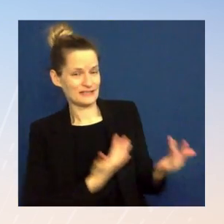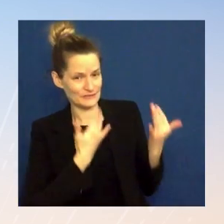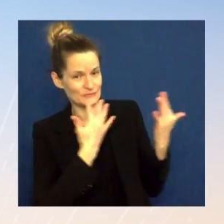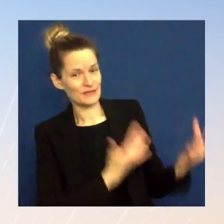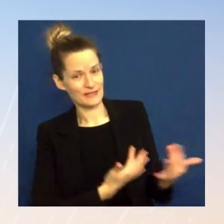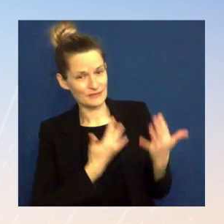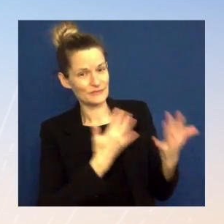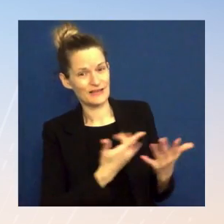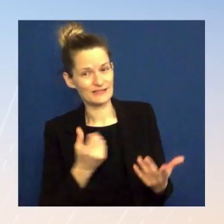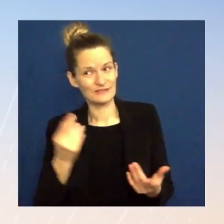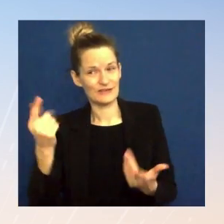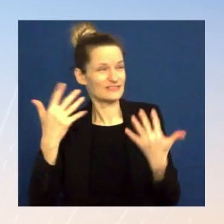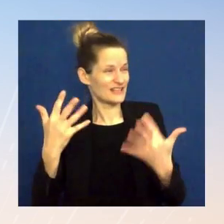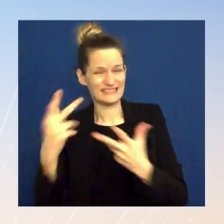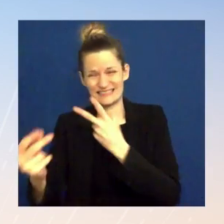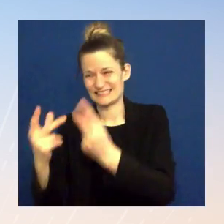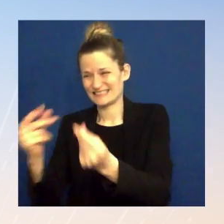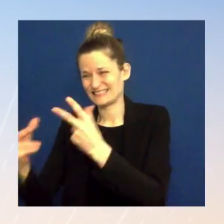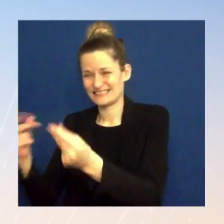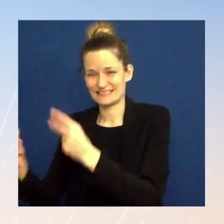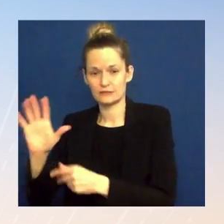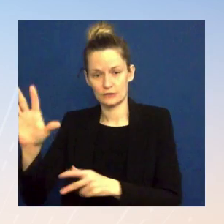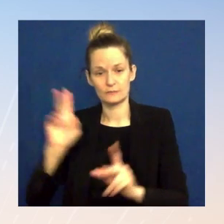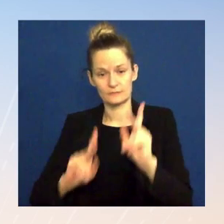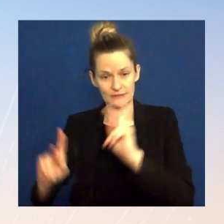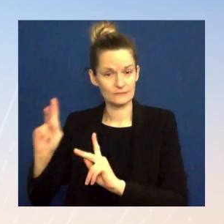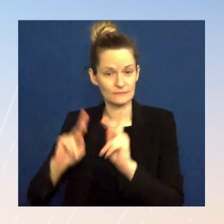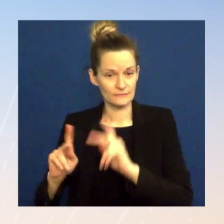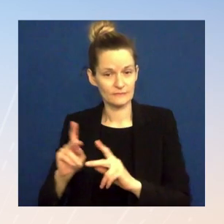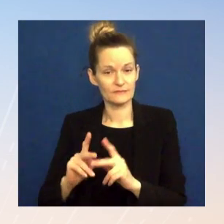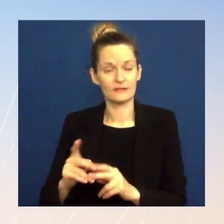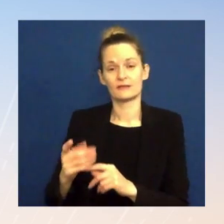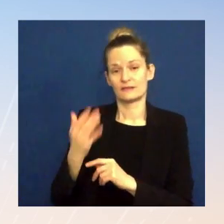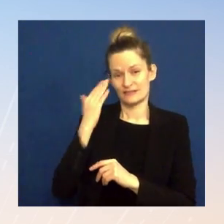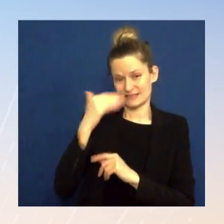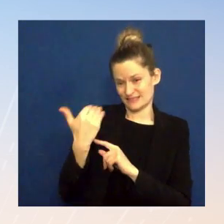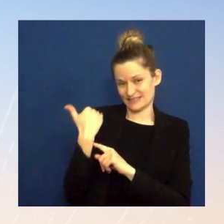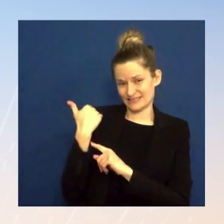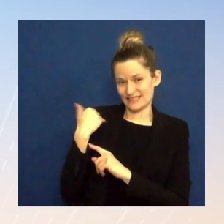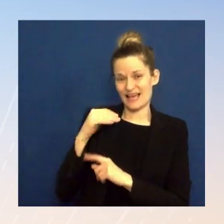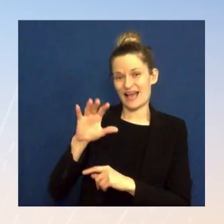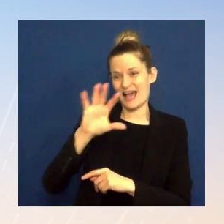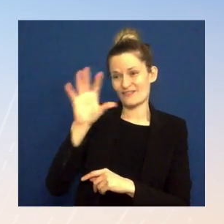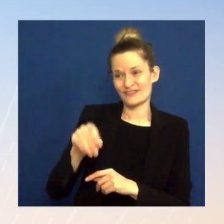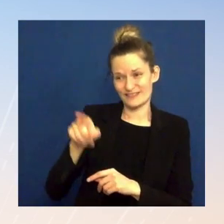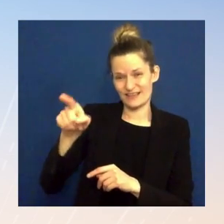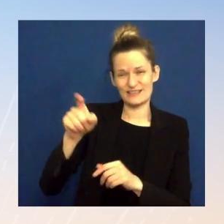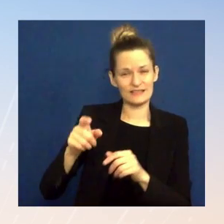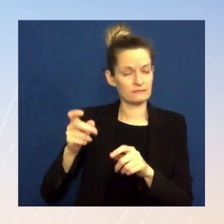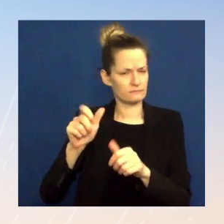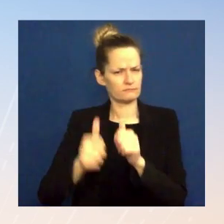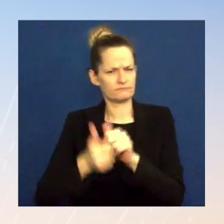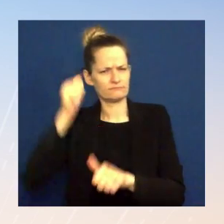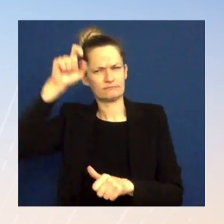Africa and African Union is a part of the world in great need, of course, of additional assistance and it will help them get the need --